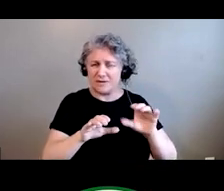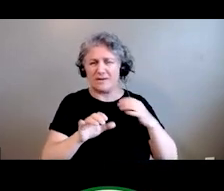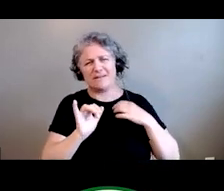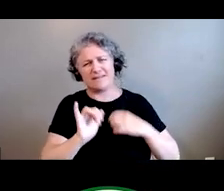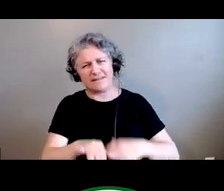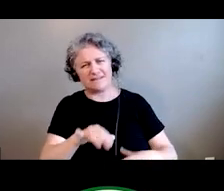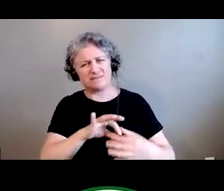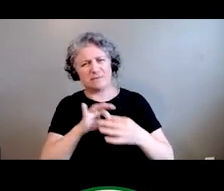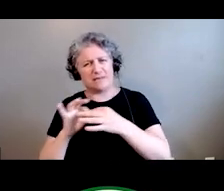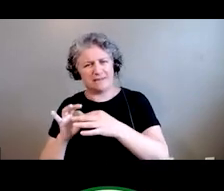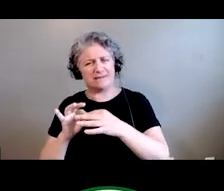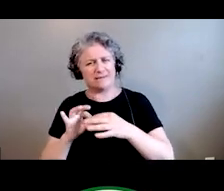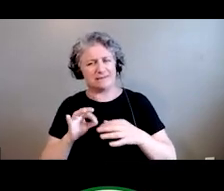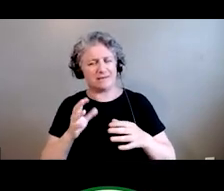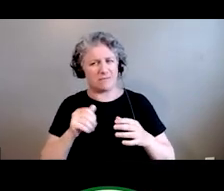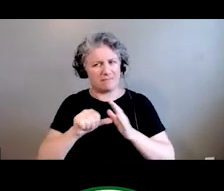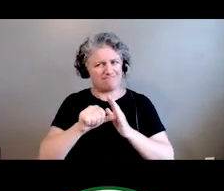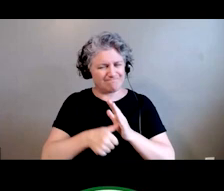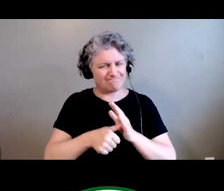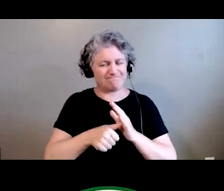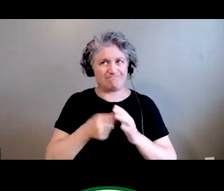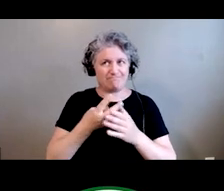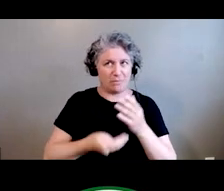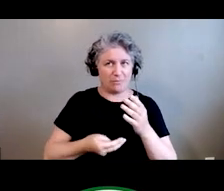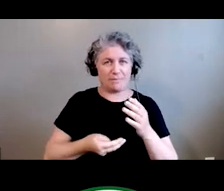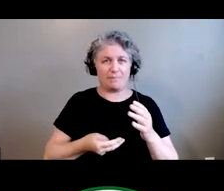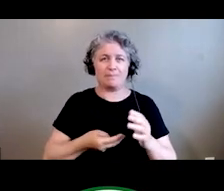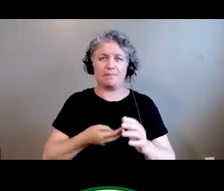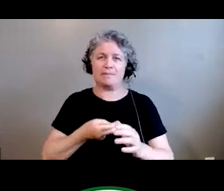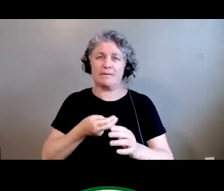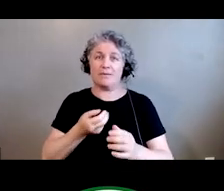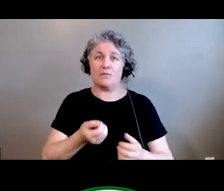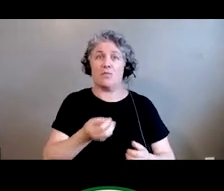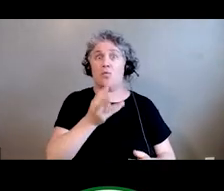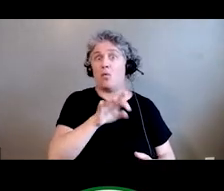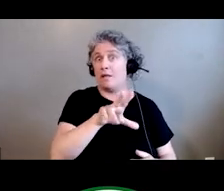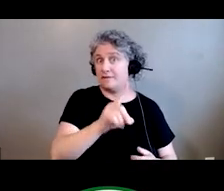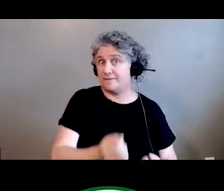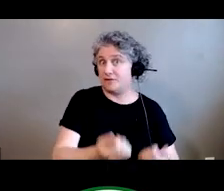As well as the campfire wood. Makes parks not a very safe space for like you mentioned